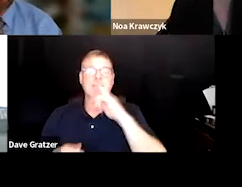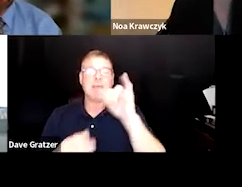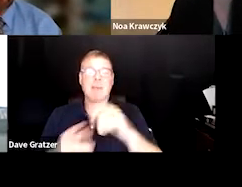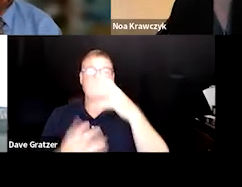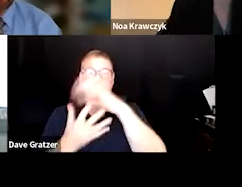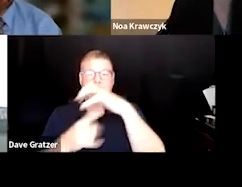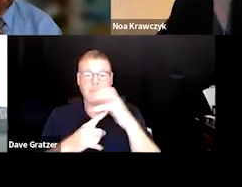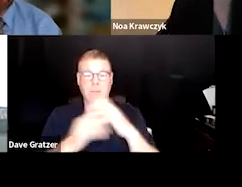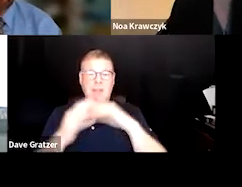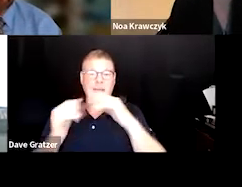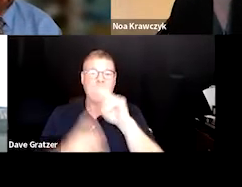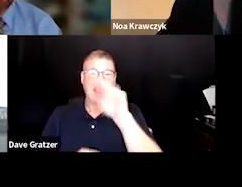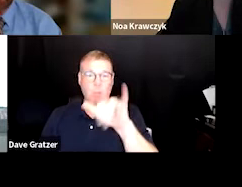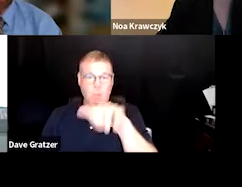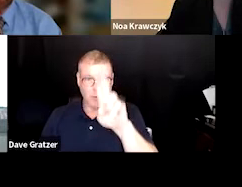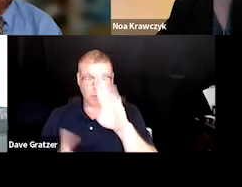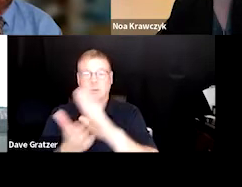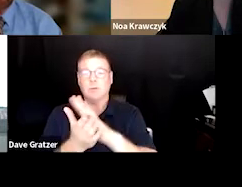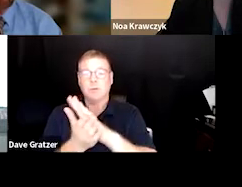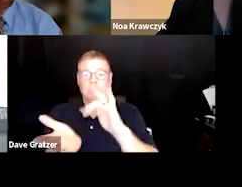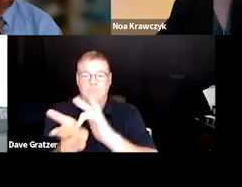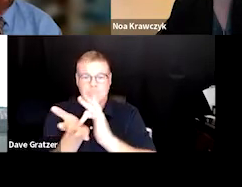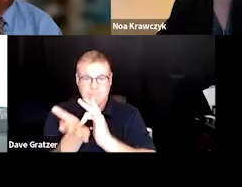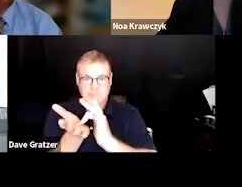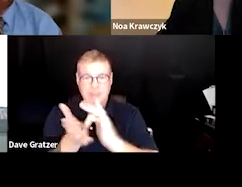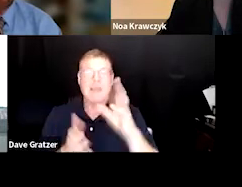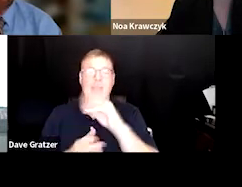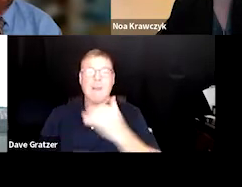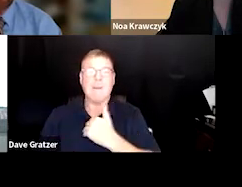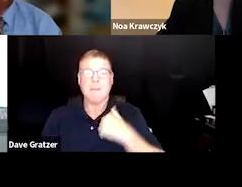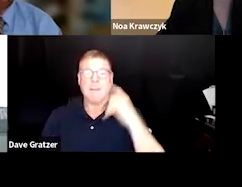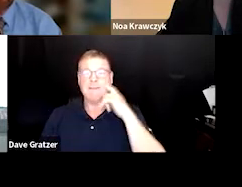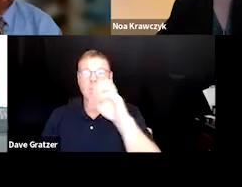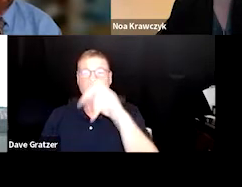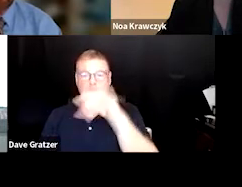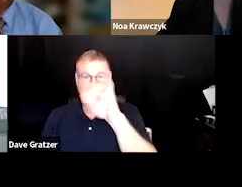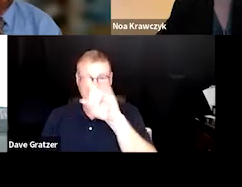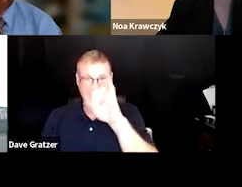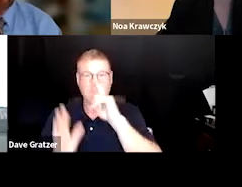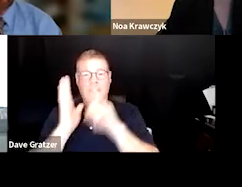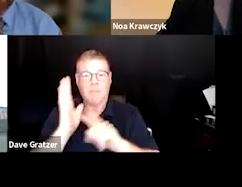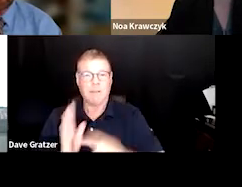at NYU School of Medicine and a member of the Center for Opioid Epidemiology and Policy.